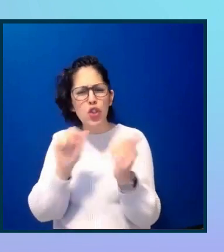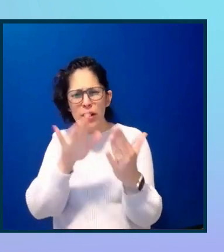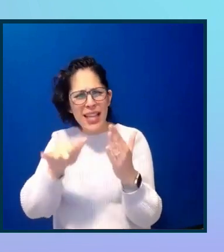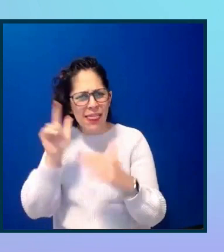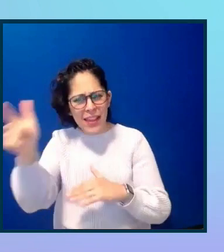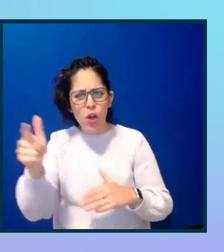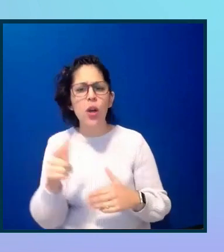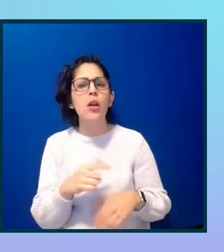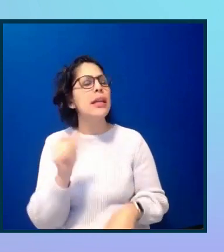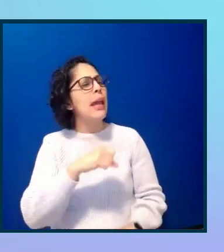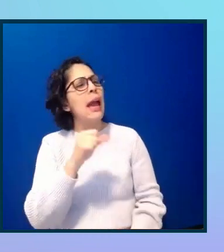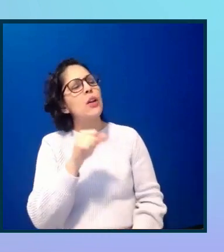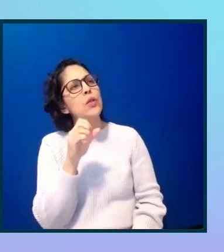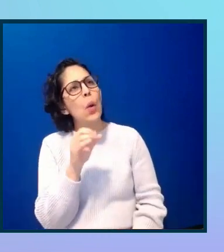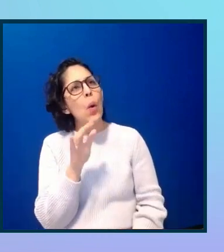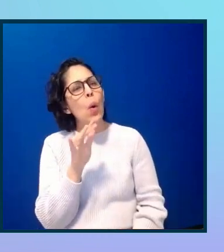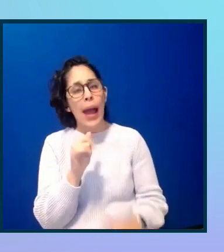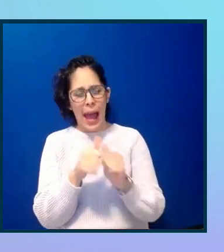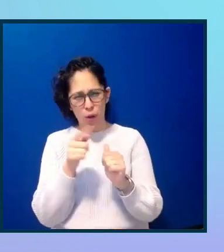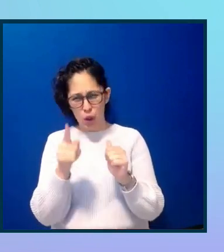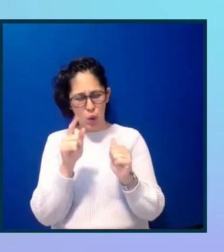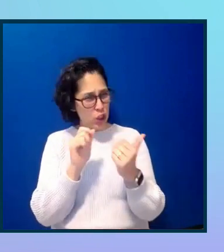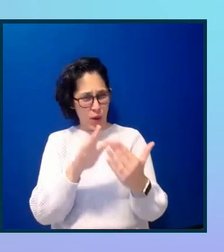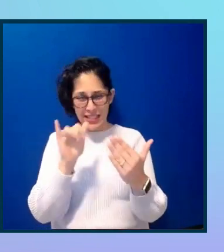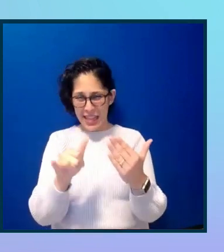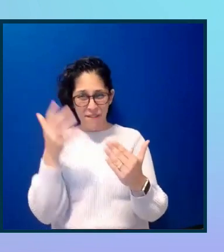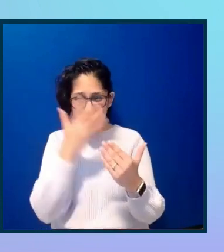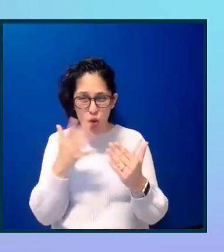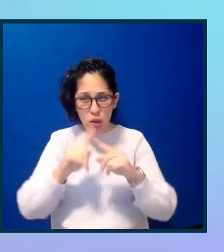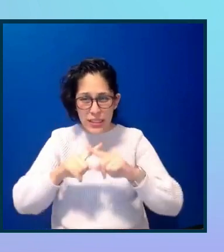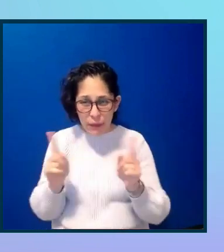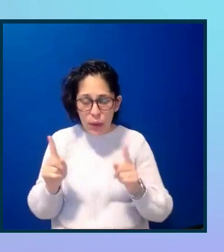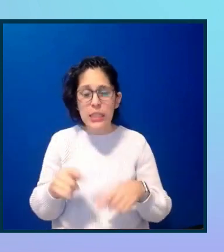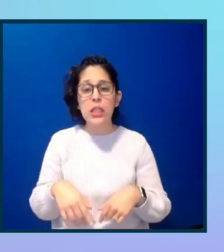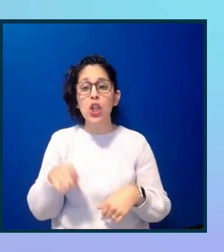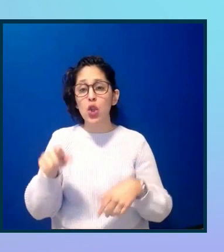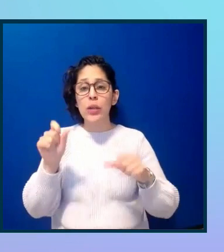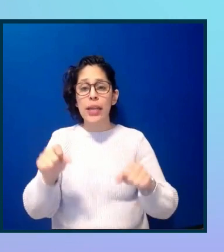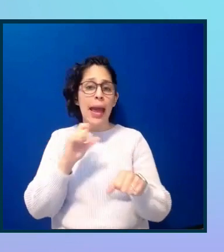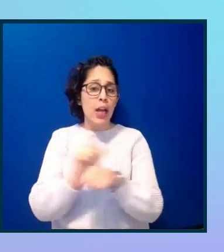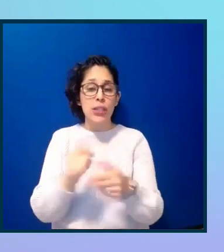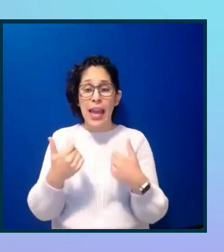Yeah, so the way you can address that is you can actually have a different composite